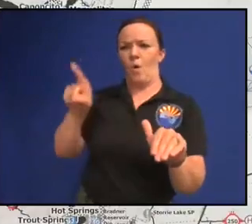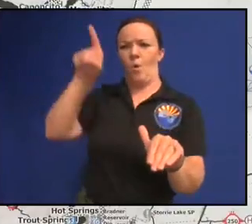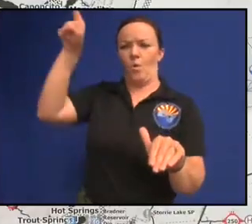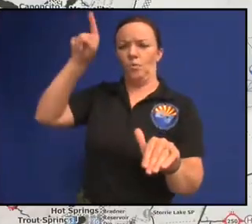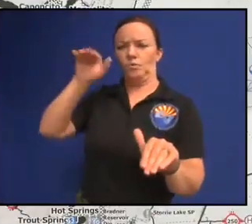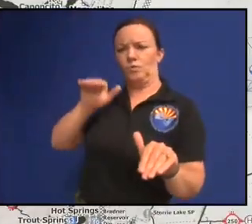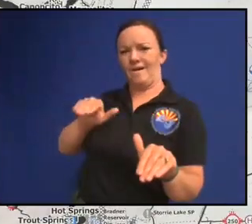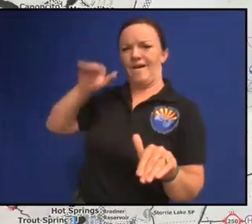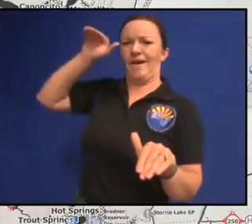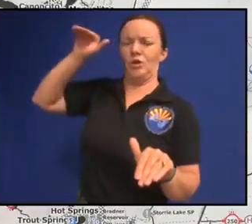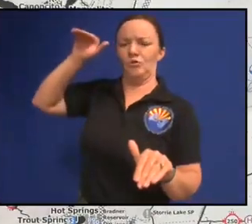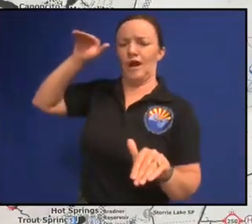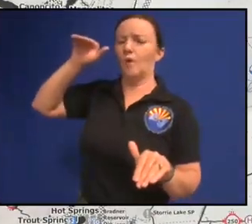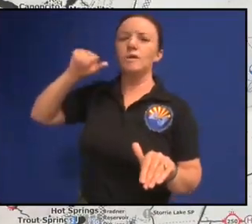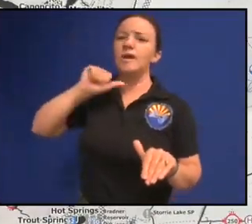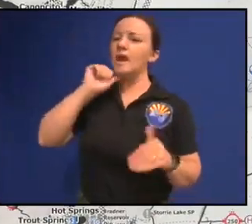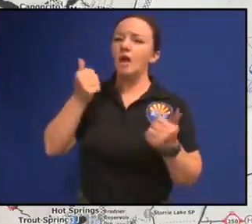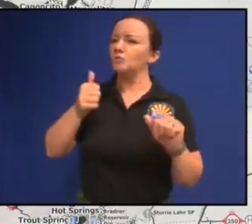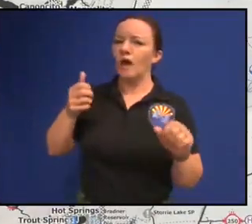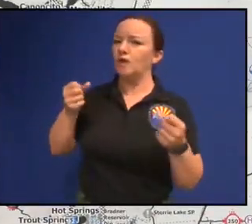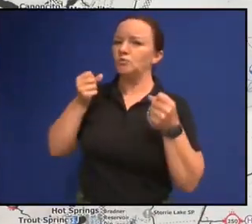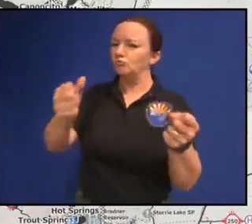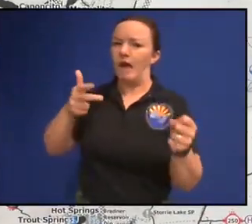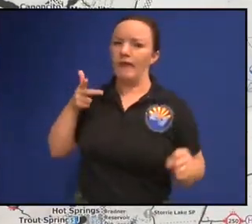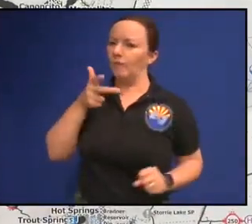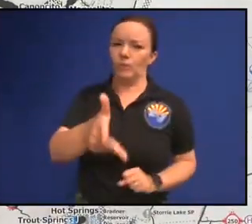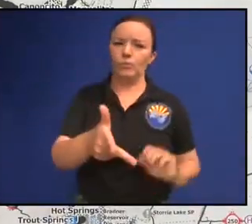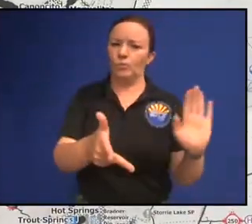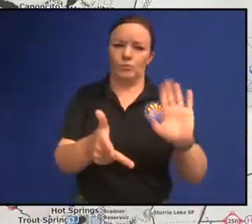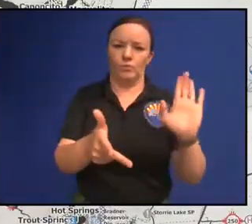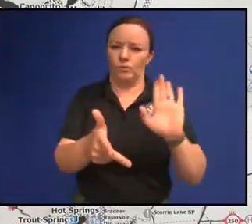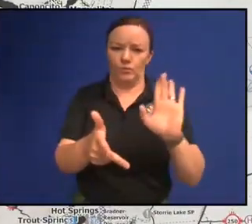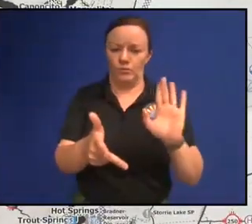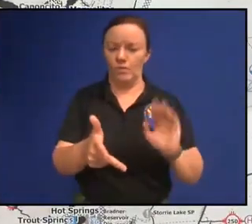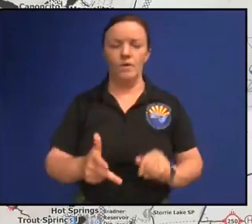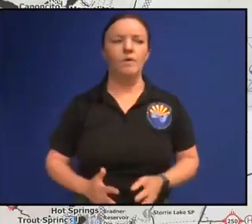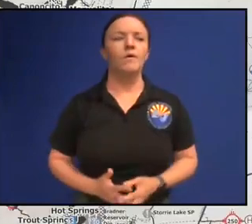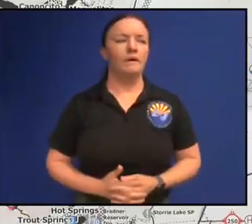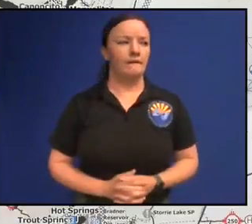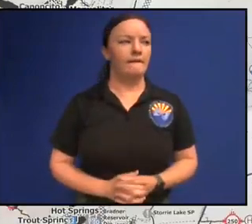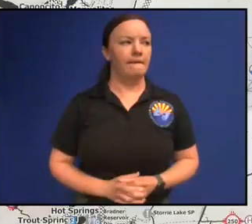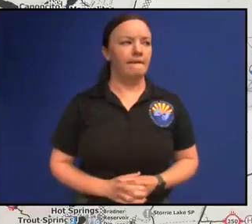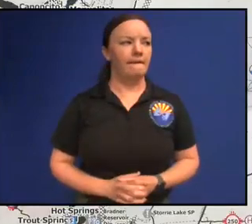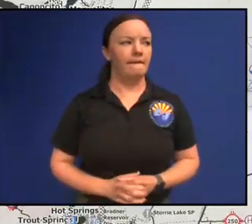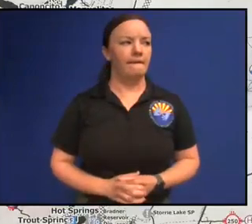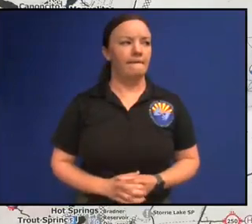STUFF, AS YOU HEARD BEFORE. AND GET TO HIGHER GROUND UNTIL IT PASSES AND THEN FROM